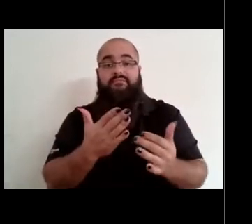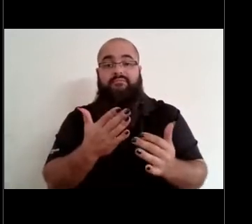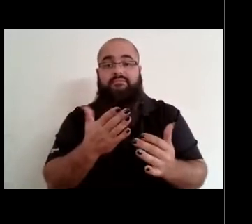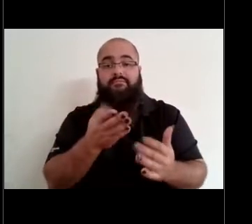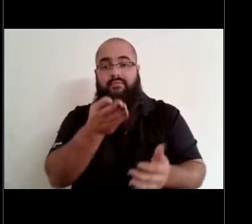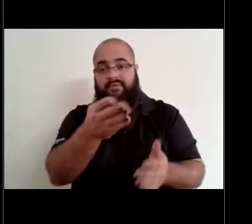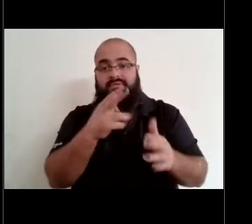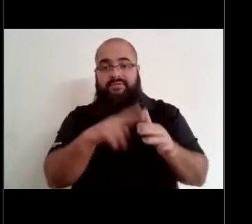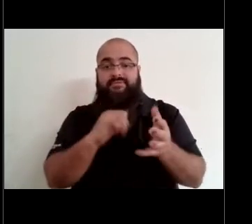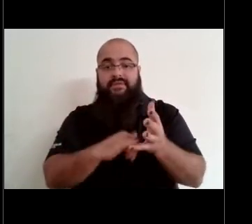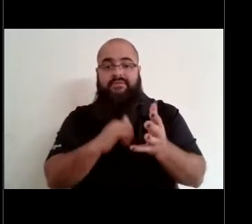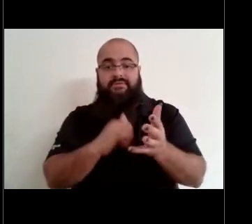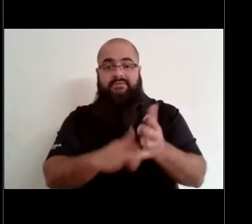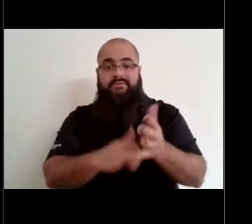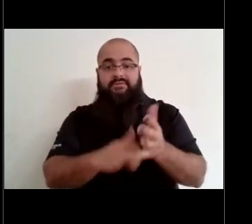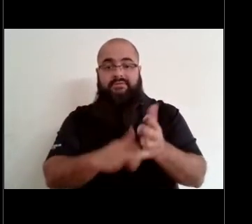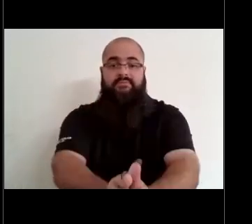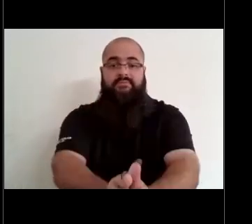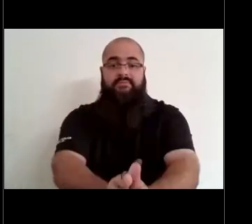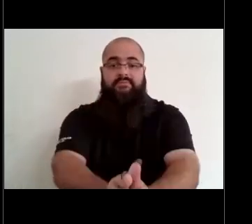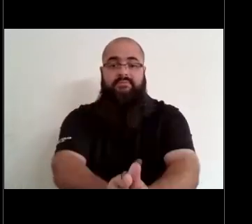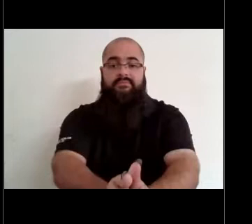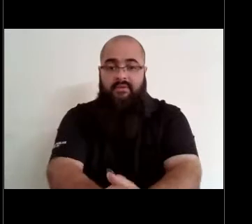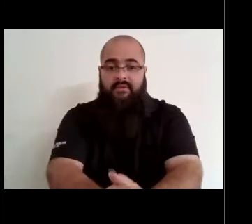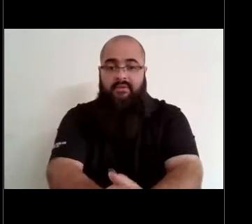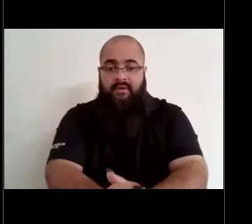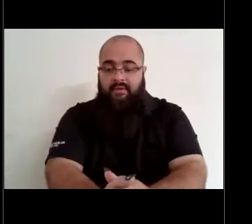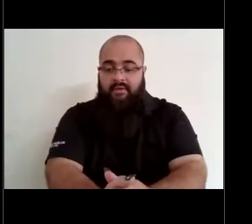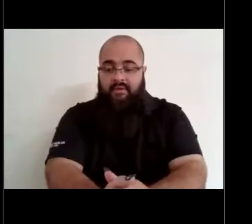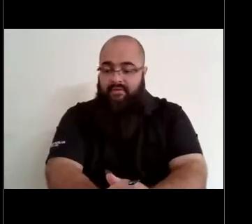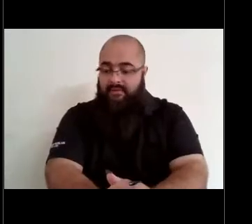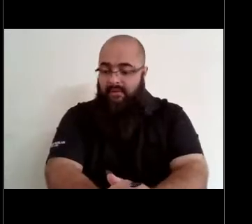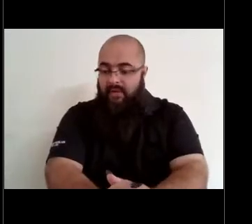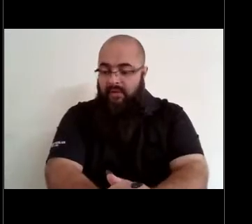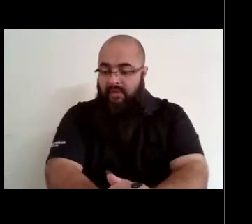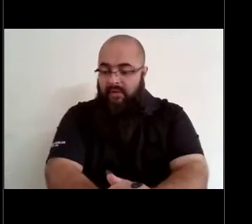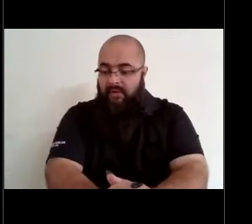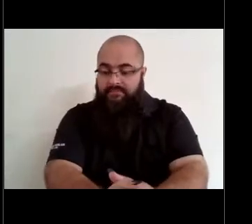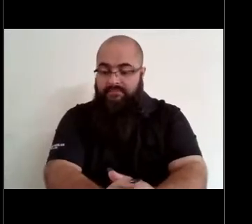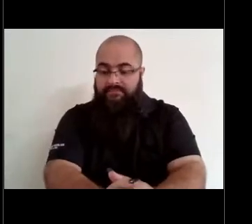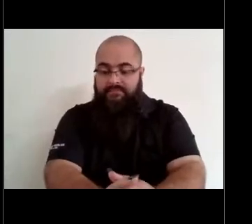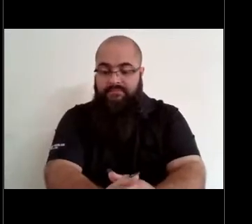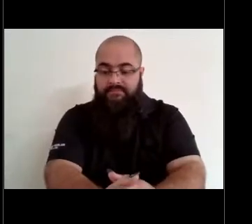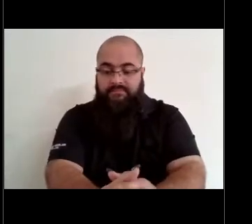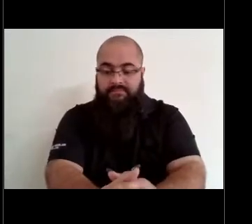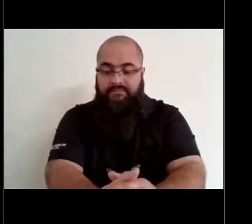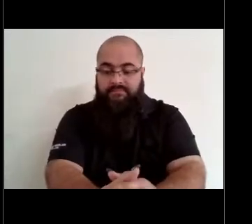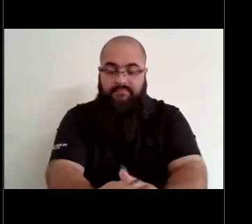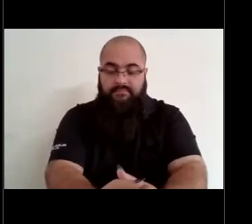We also screen for current domestic violence orders as well and obtain information about